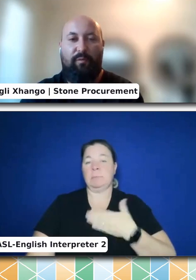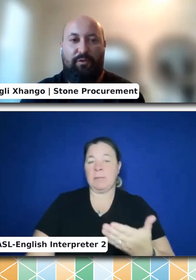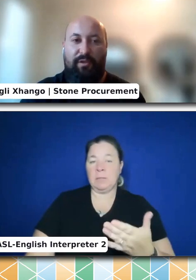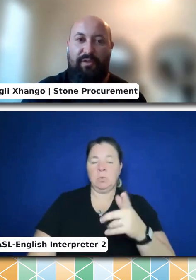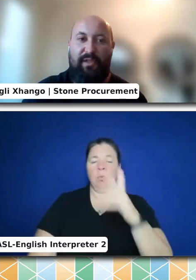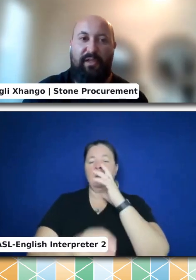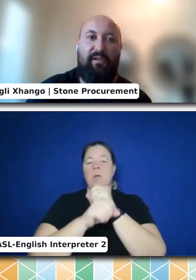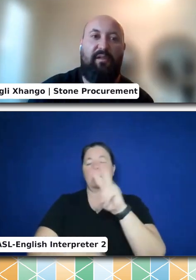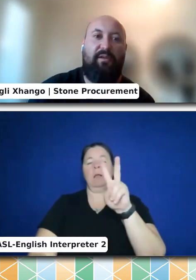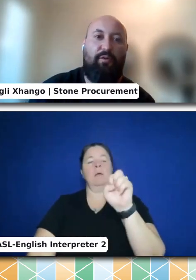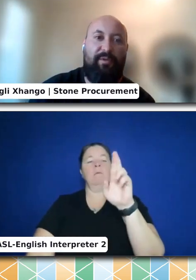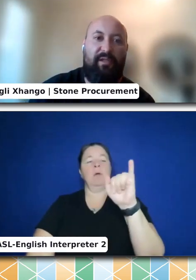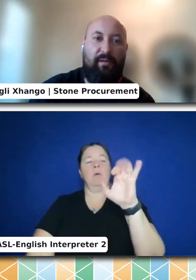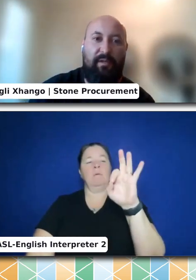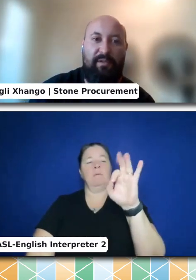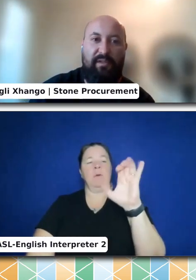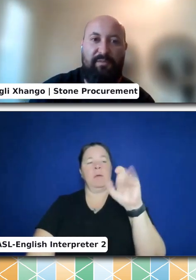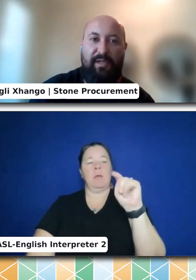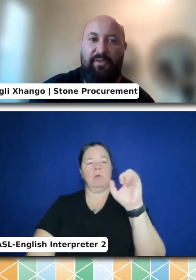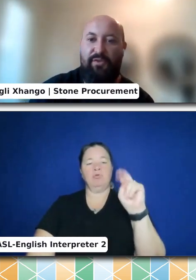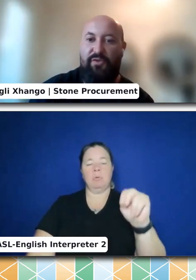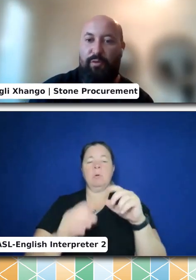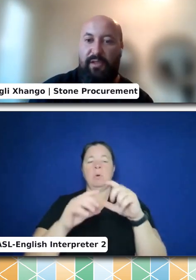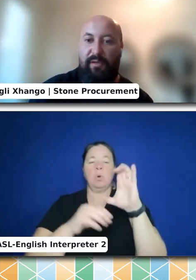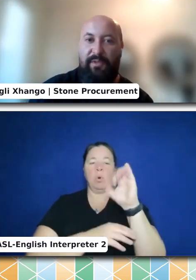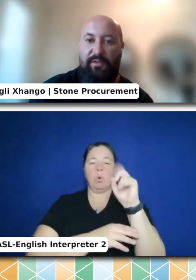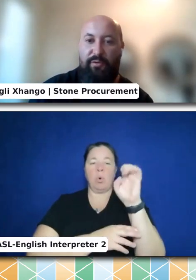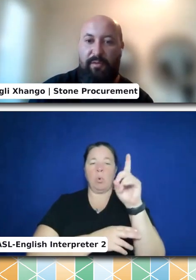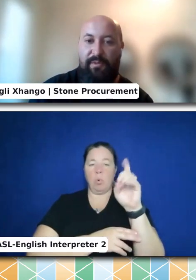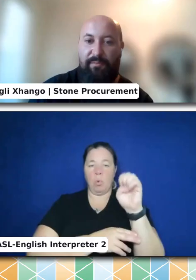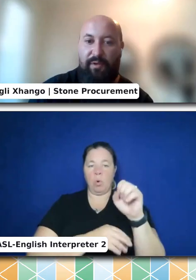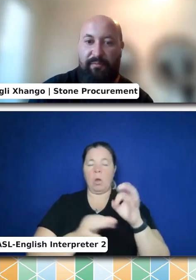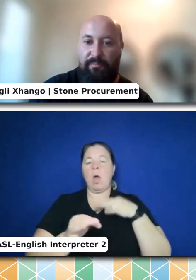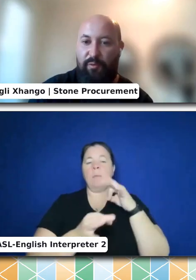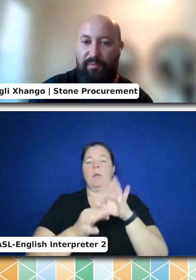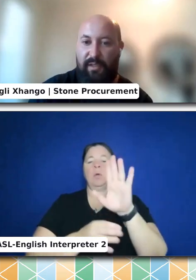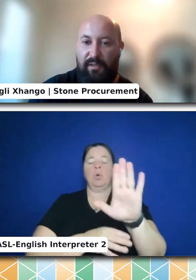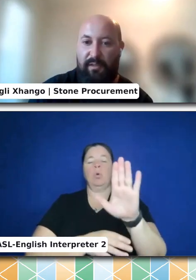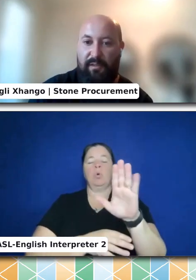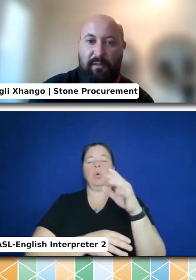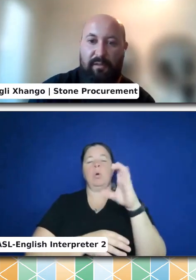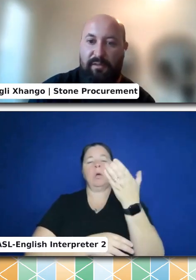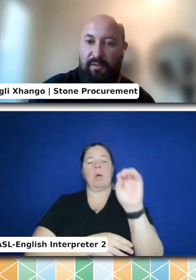Once you enter that in, you'll be coming up onto this page showing Update Your Company Profile.